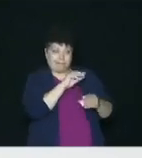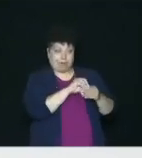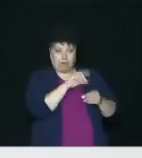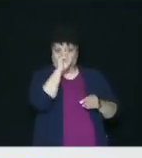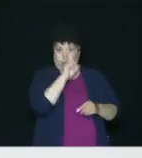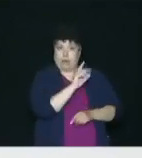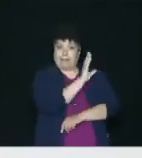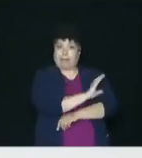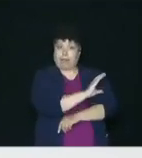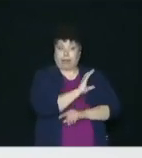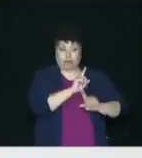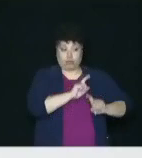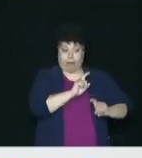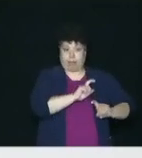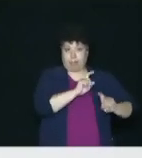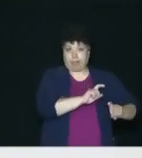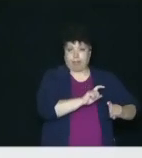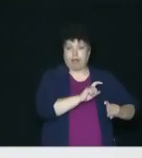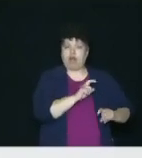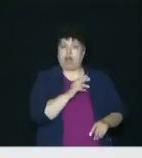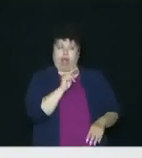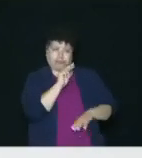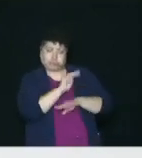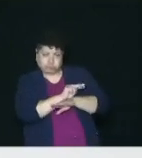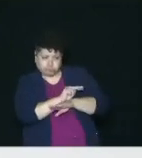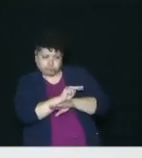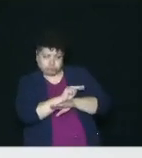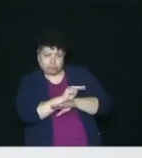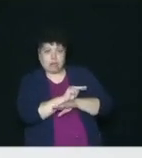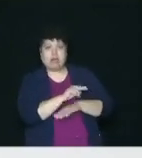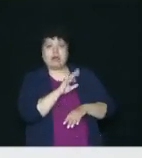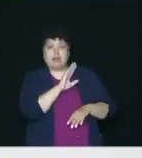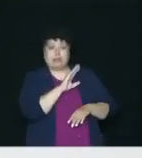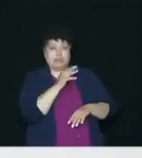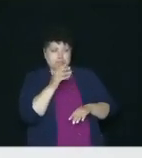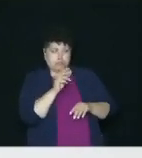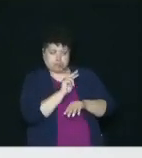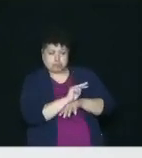OMICRON WAVE. WITH ALL CLINICAL TRIALS,